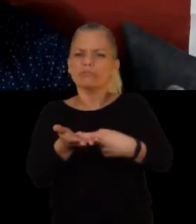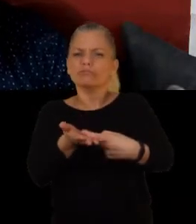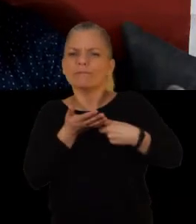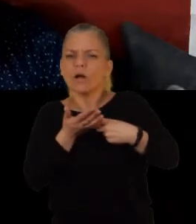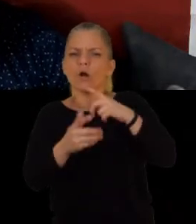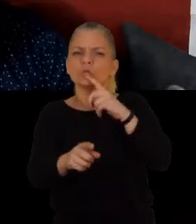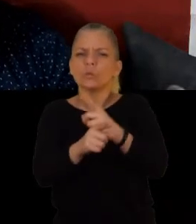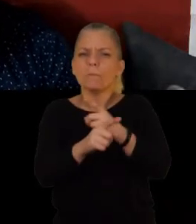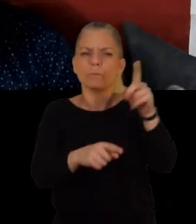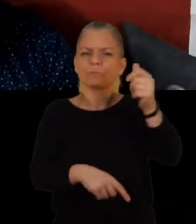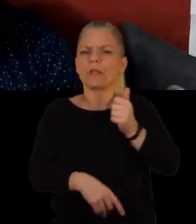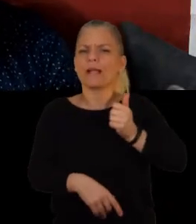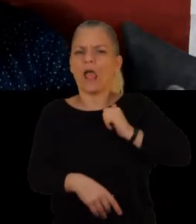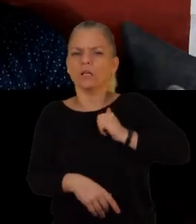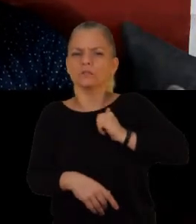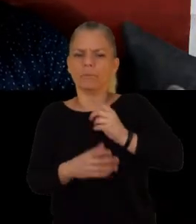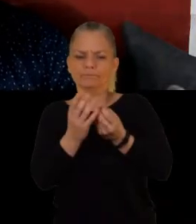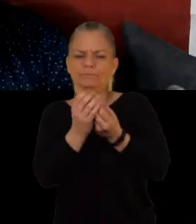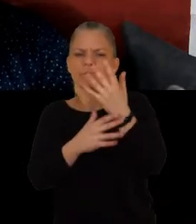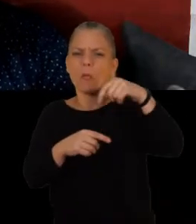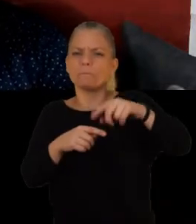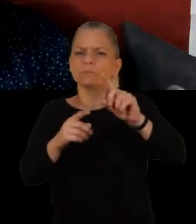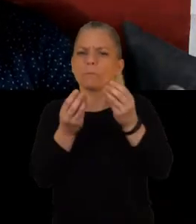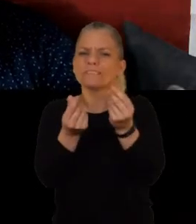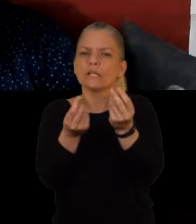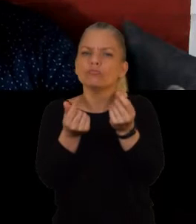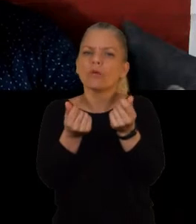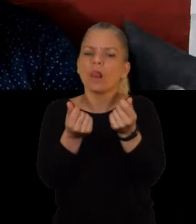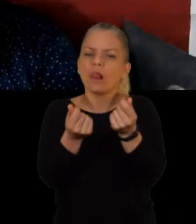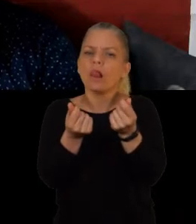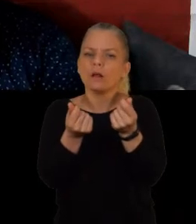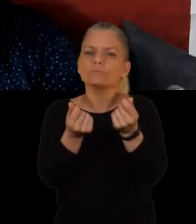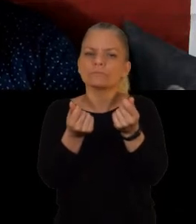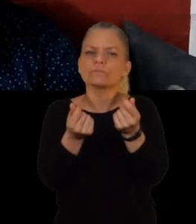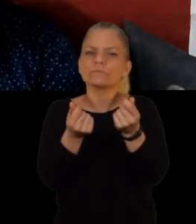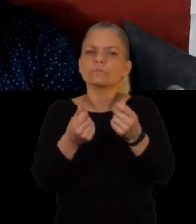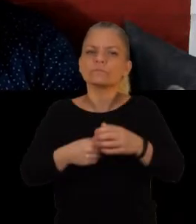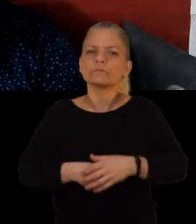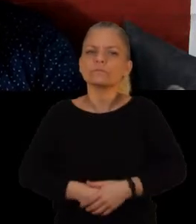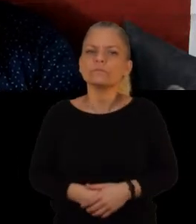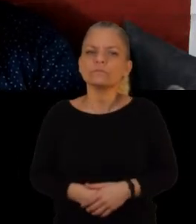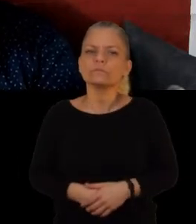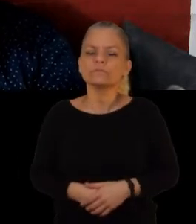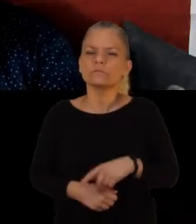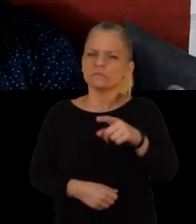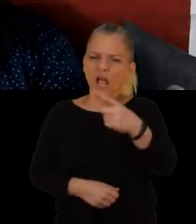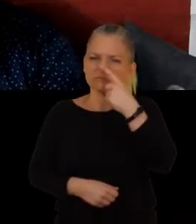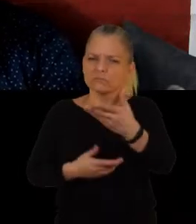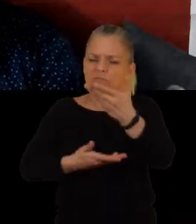so anyway you you and you you made a reference there to Canada and developing peer roles - can